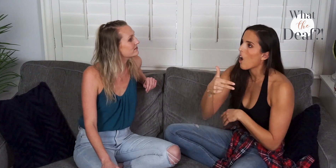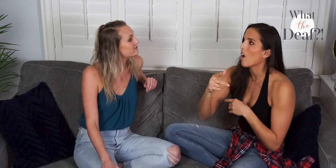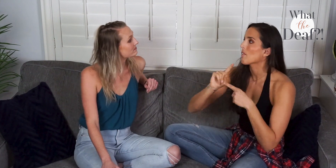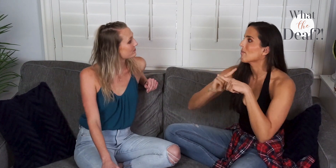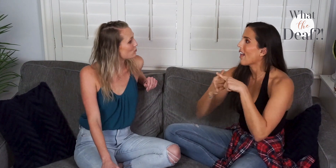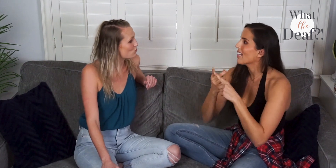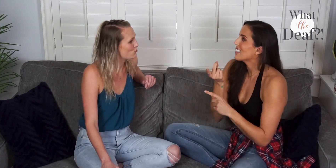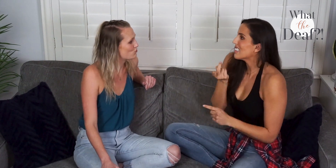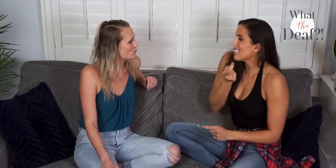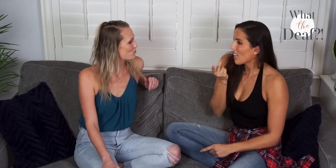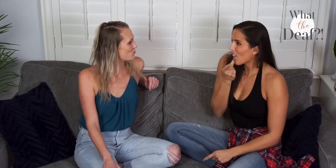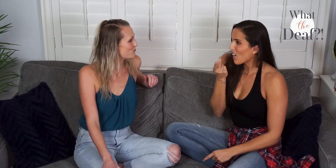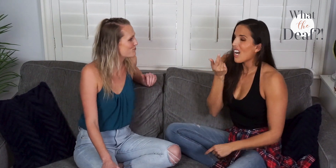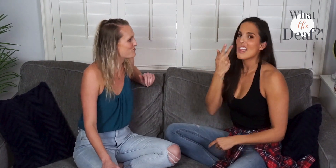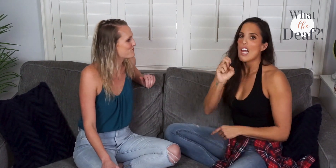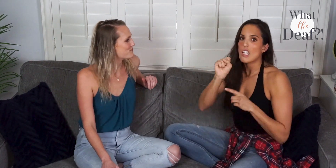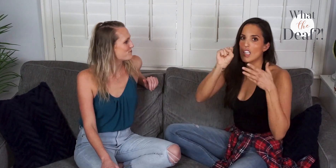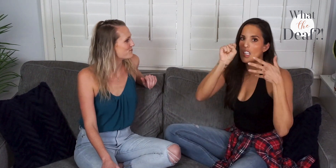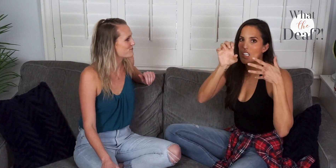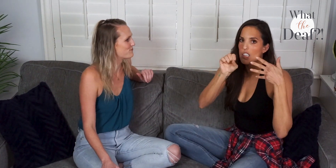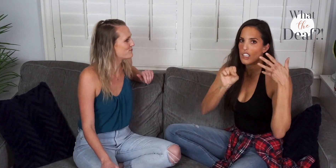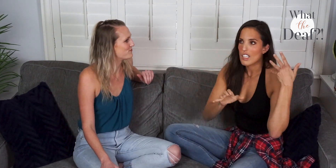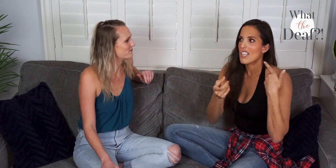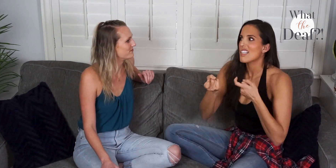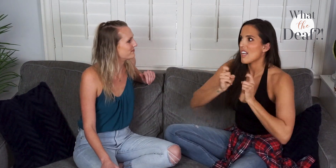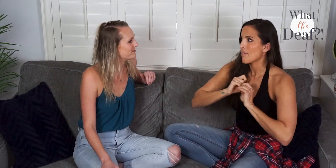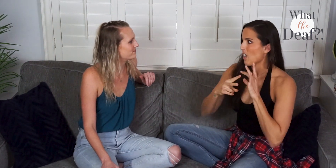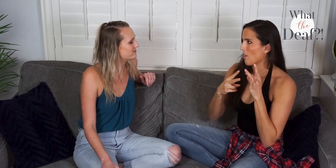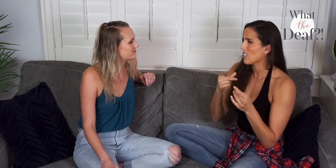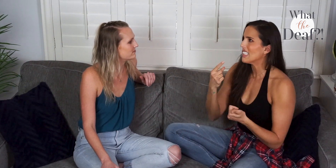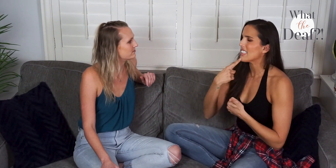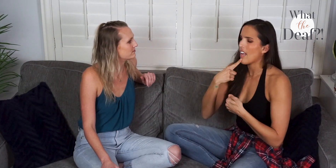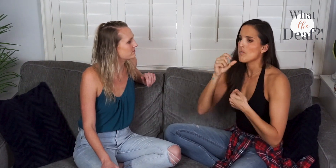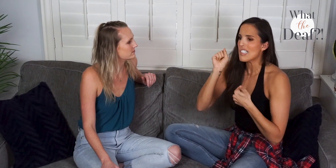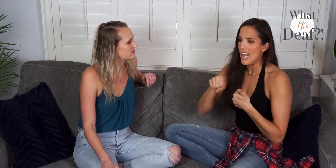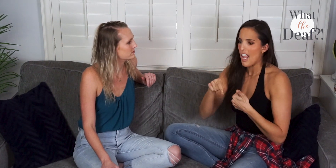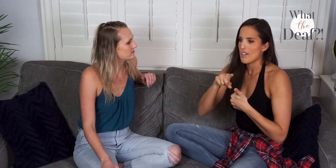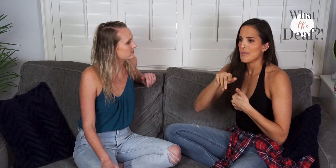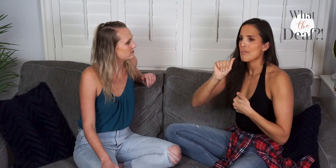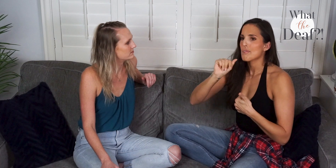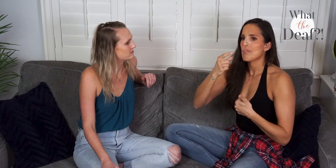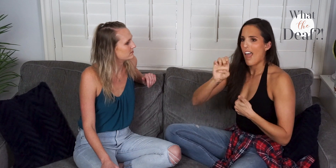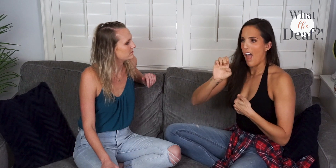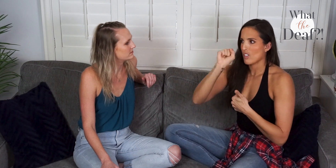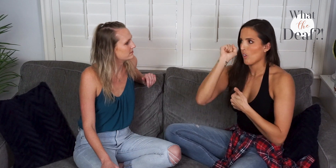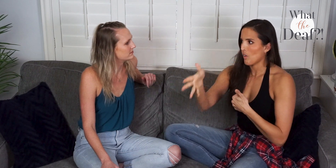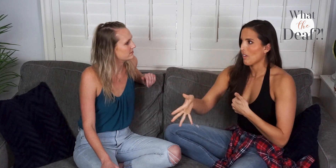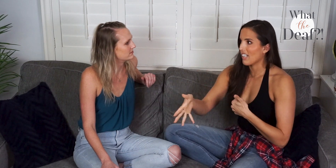and walking on the beach plus dinner, and then he gave me a few different options. He said we can go axe throwing.